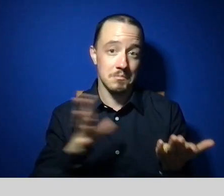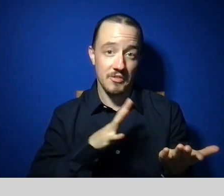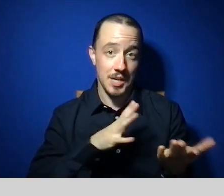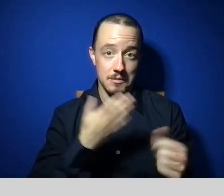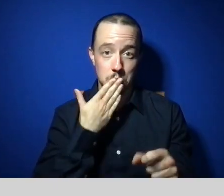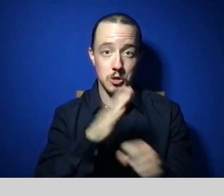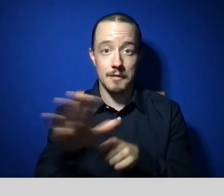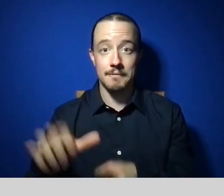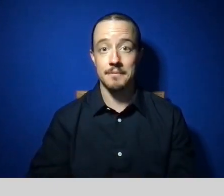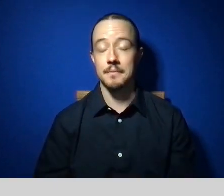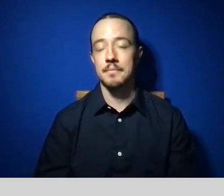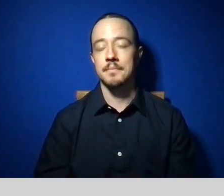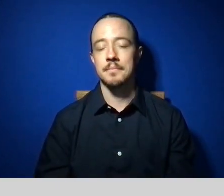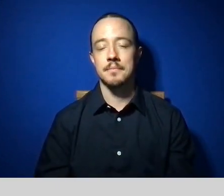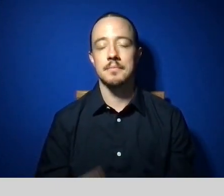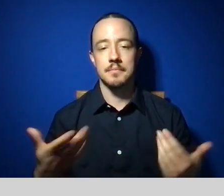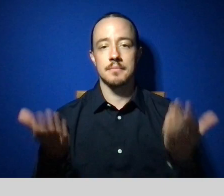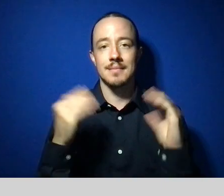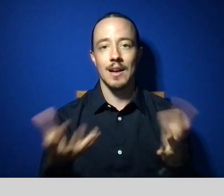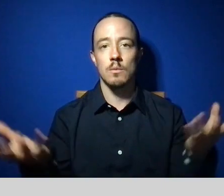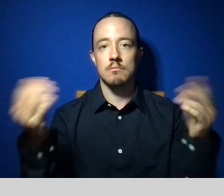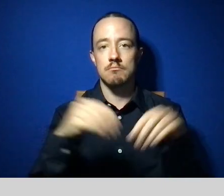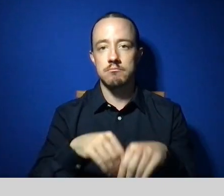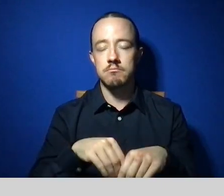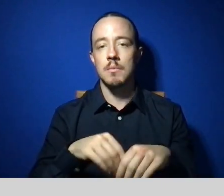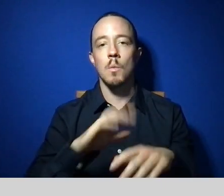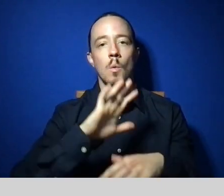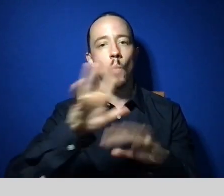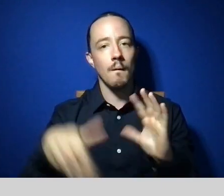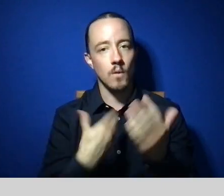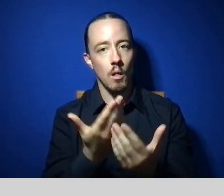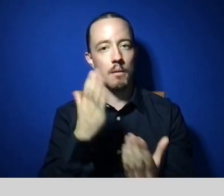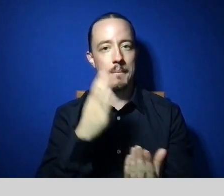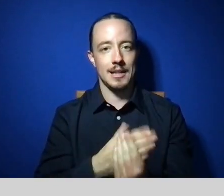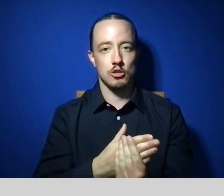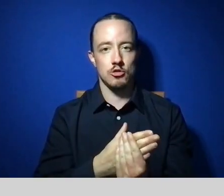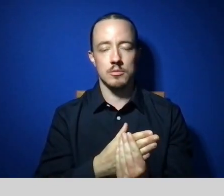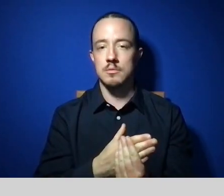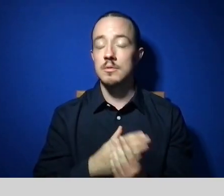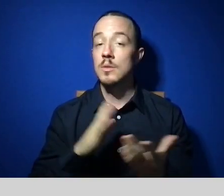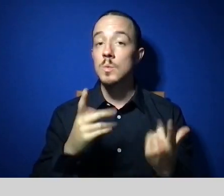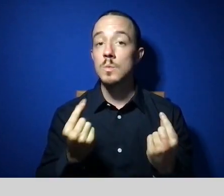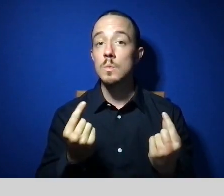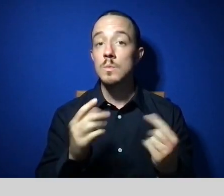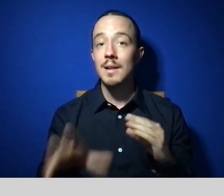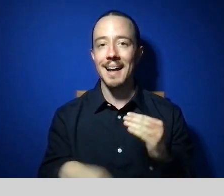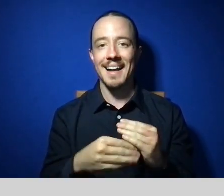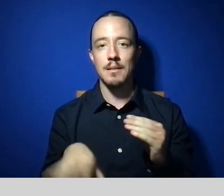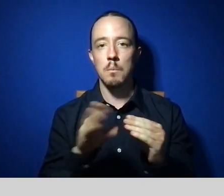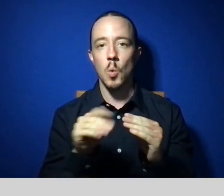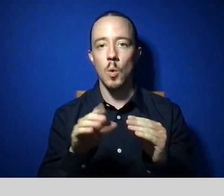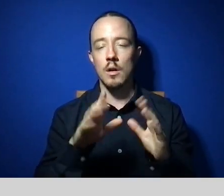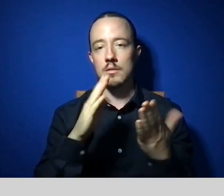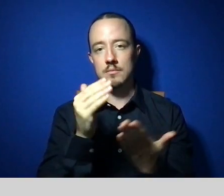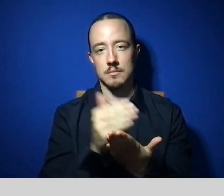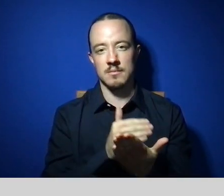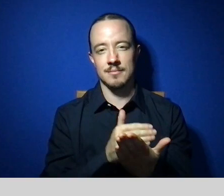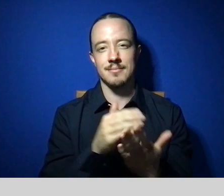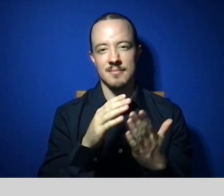that into our overall package and the why we do that is by adding a tiny bit more of a recipe to our setup.py file.